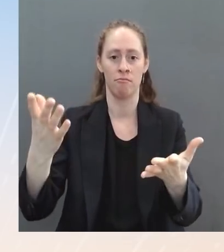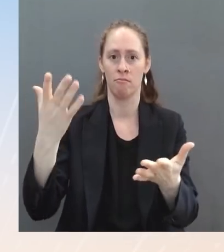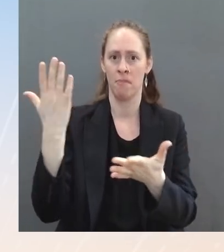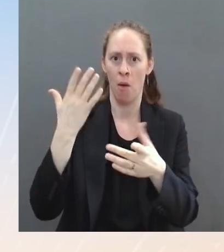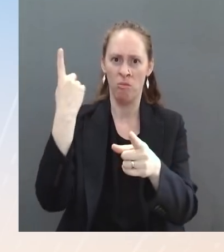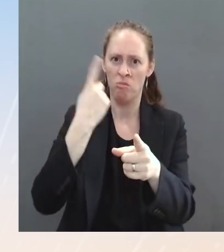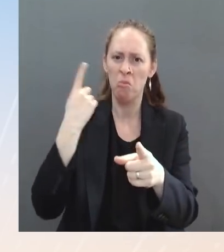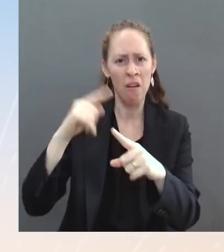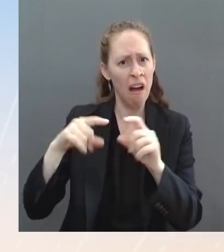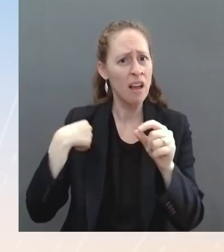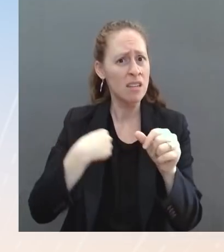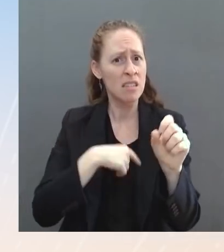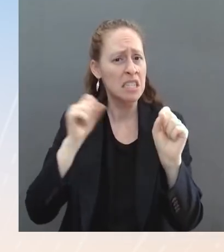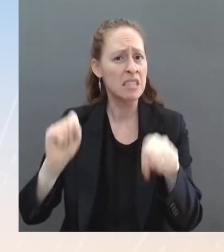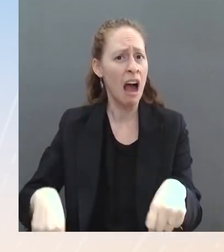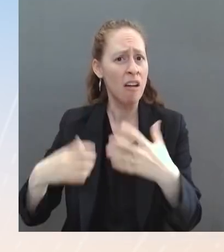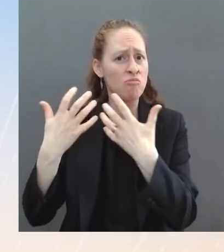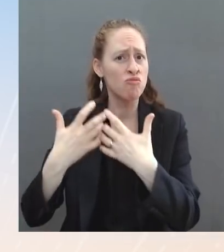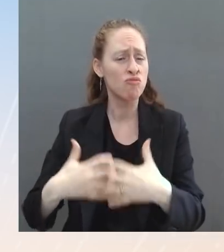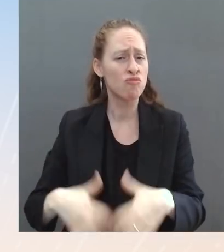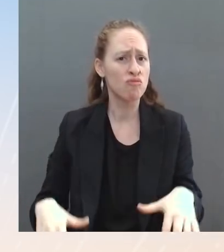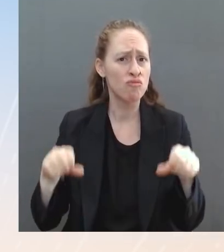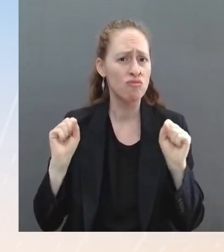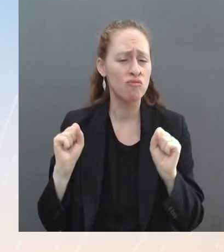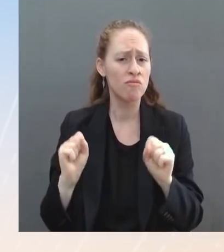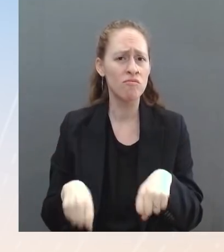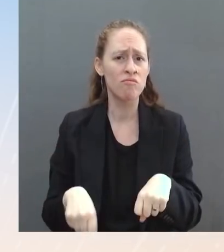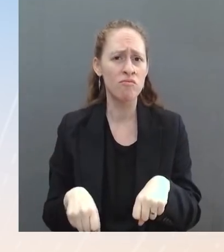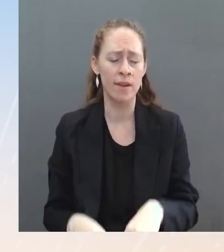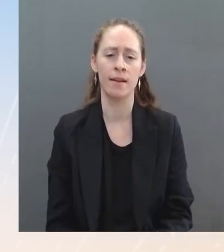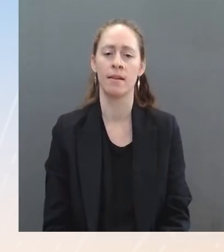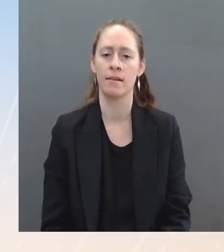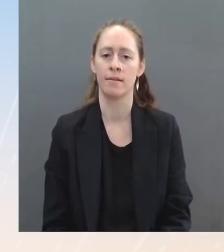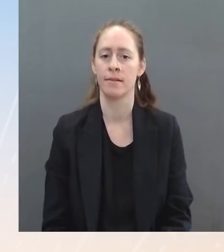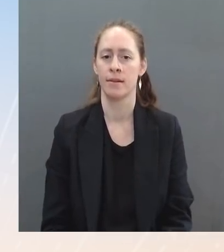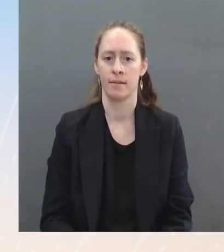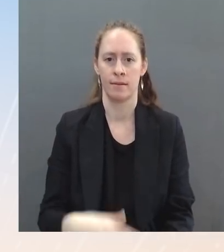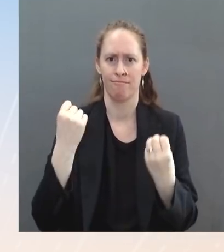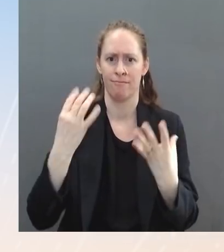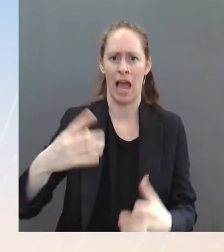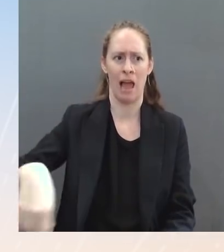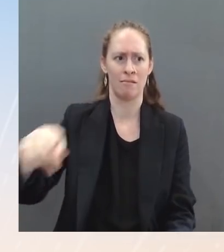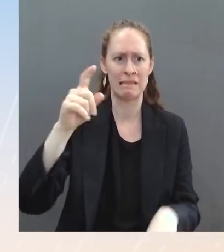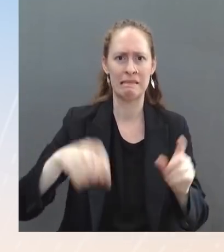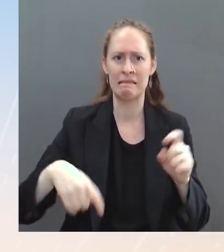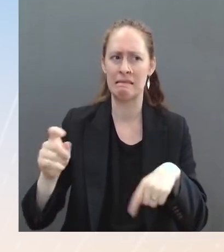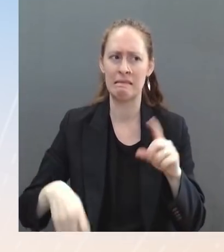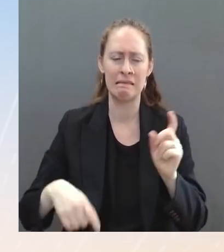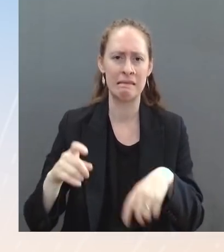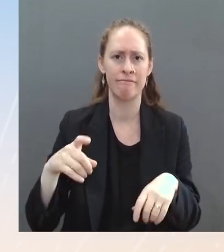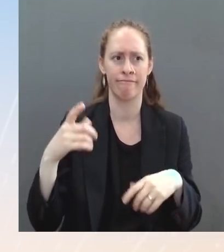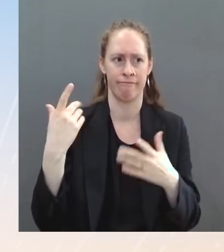We are operating in a supply-constrained market. That is the core challenge that is addressed -- that has driven prices up.